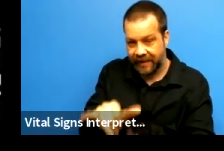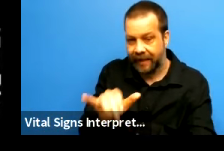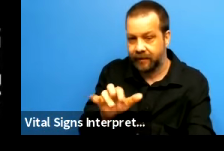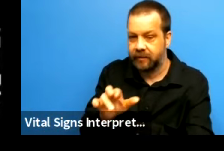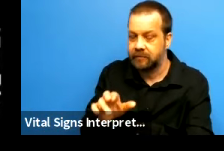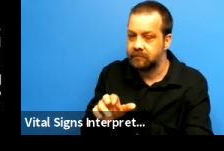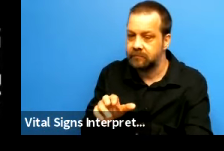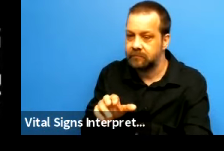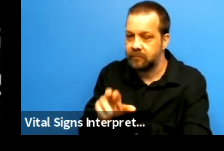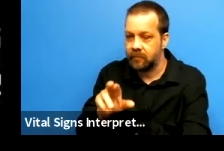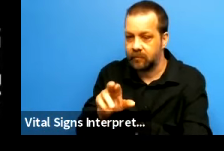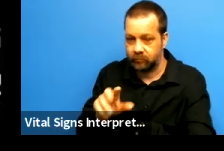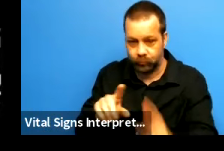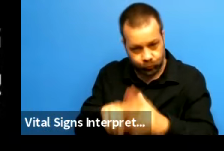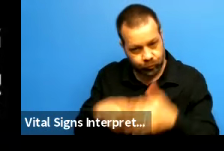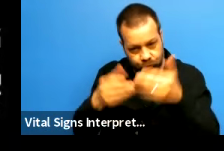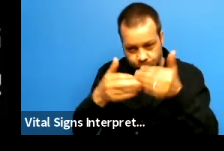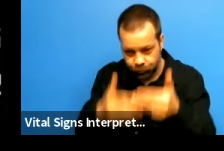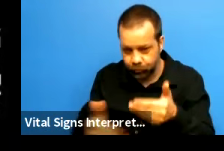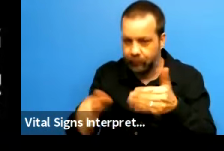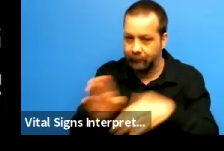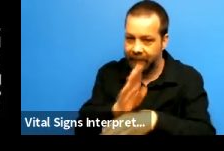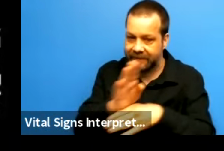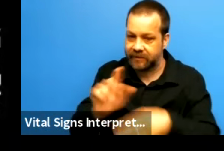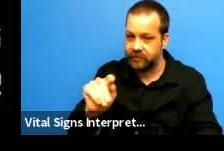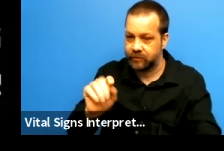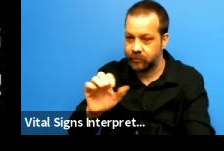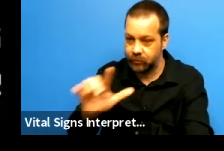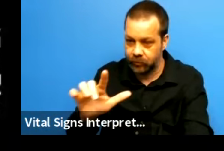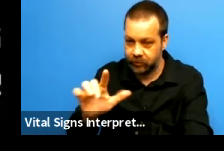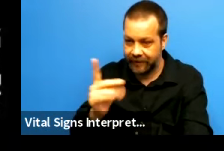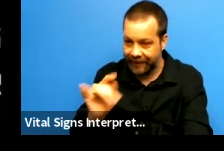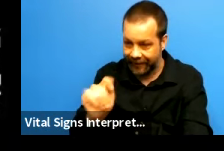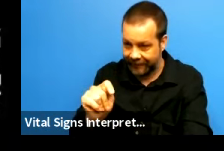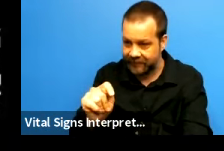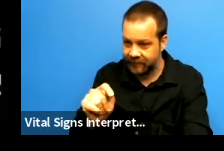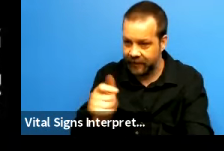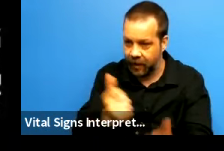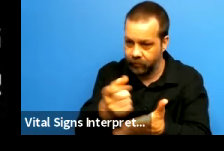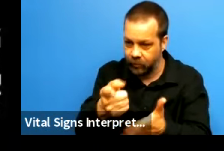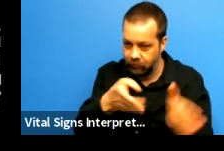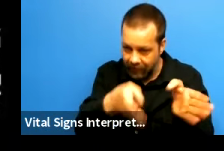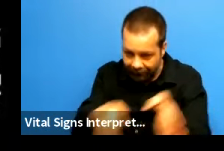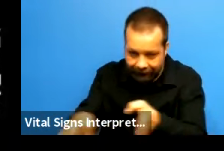to analyze, plan and communicate. This is something that needs to continue to happen